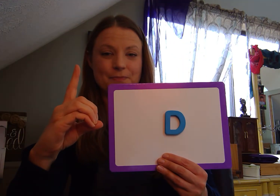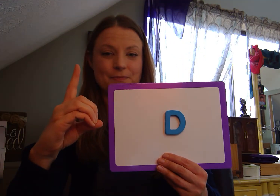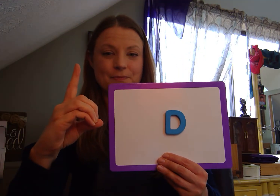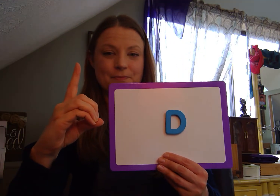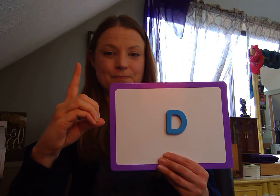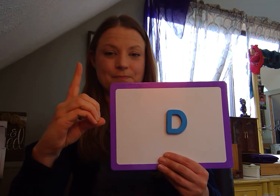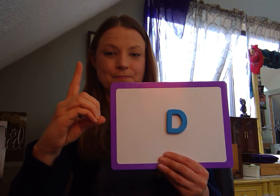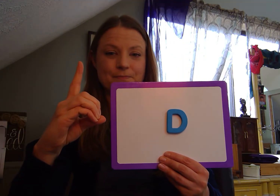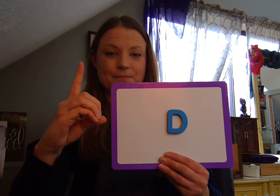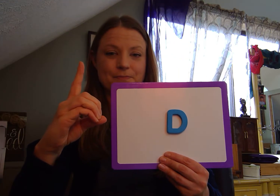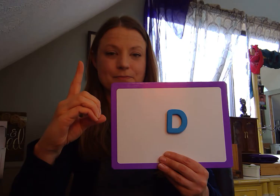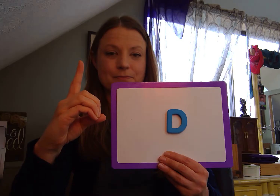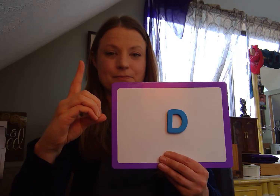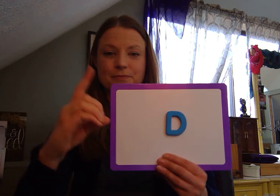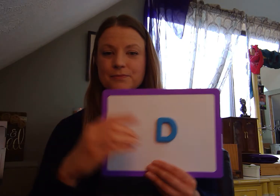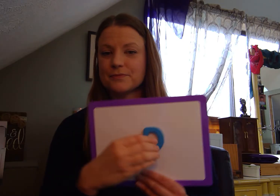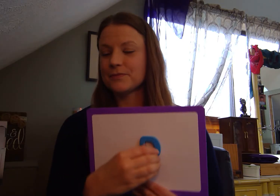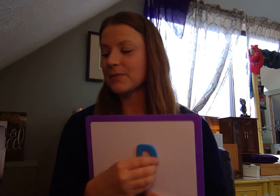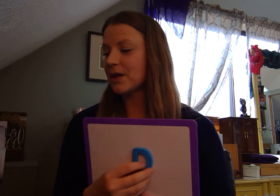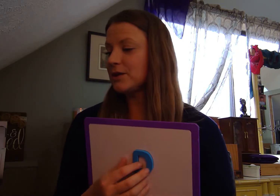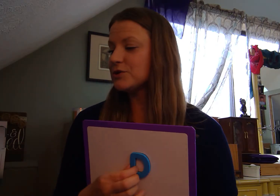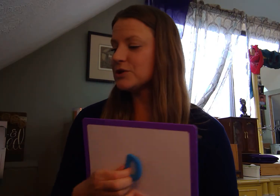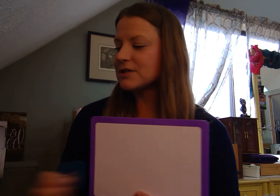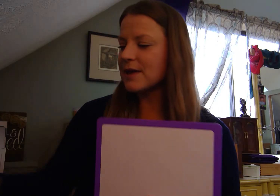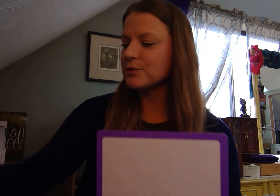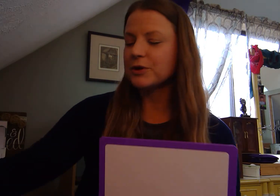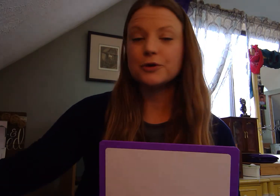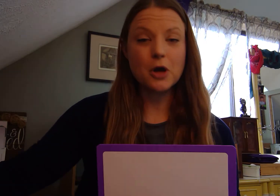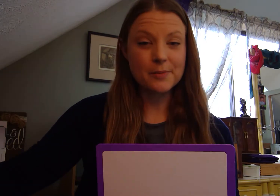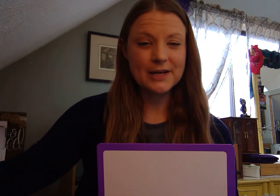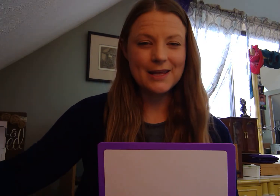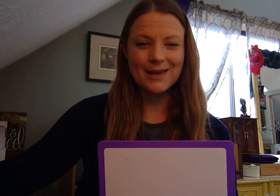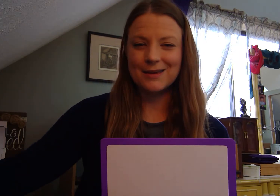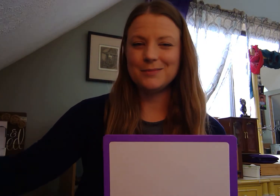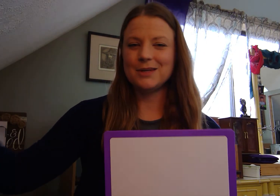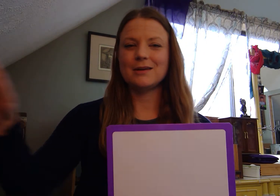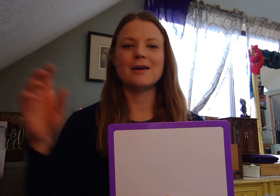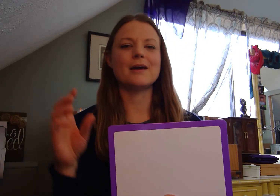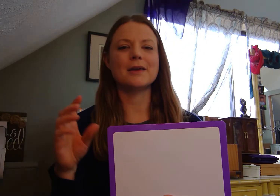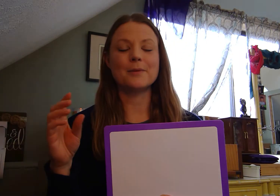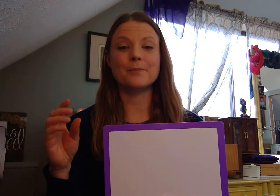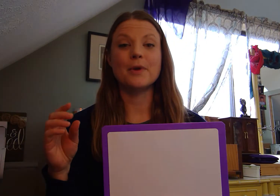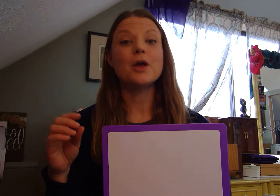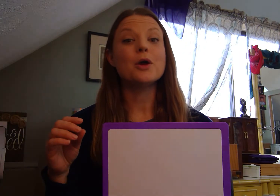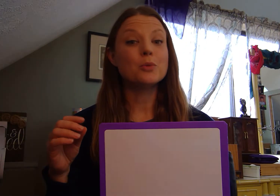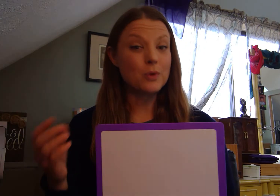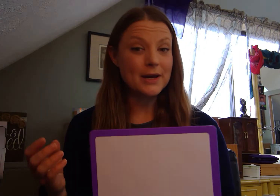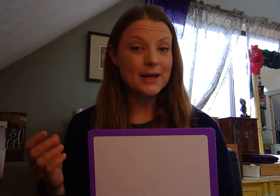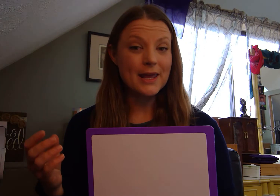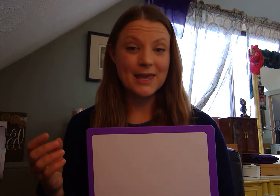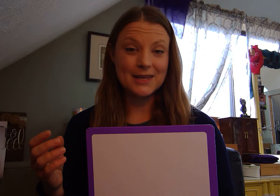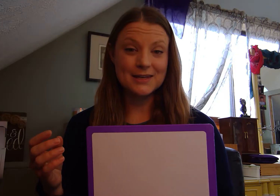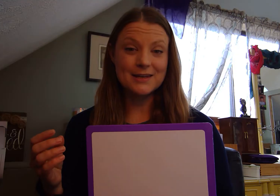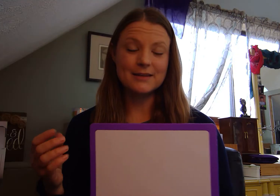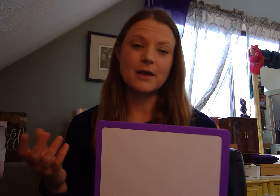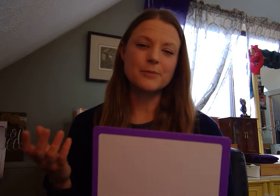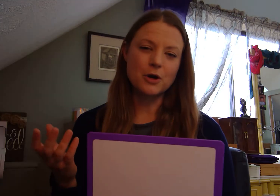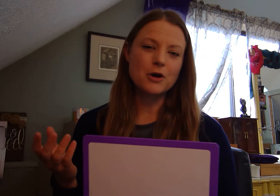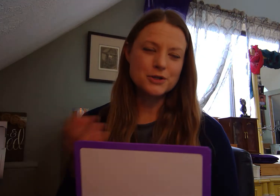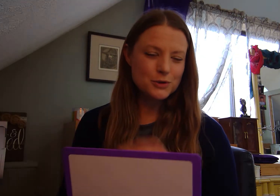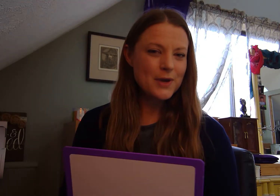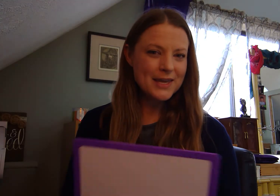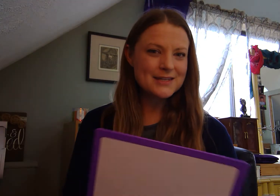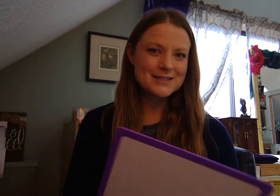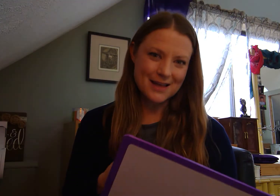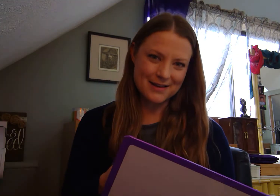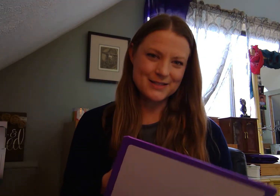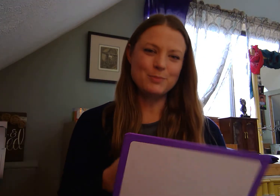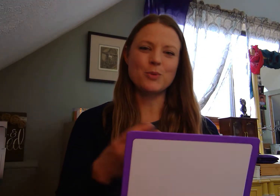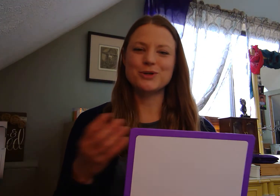You should sign with your dominant hand I am right-handed and there are two-handed signs but when